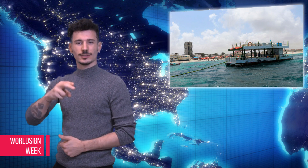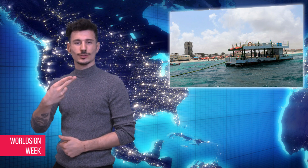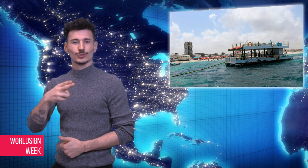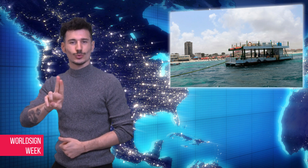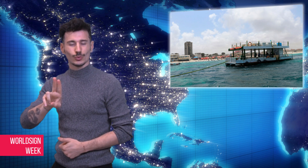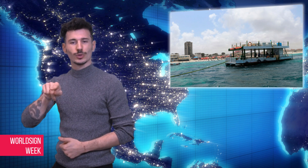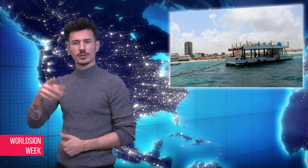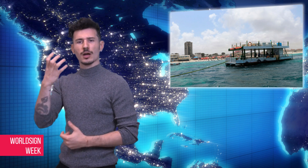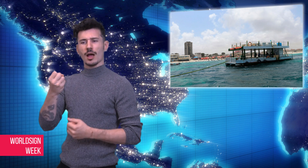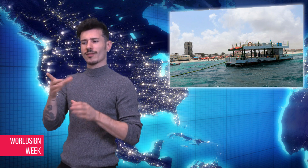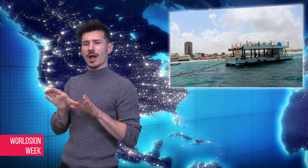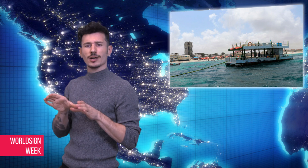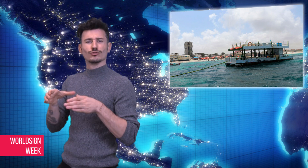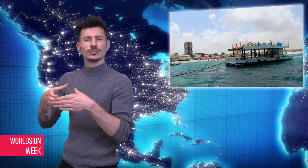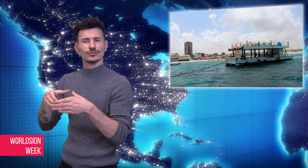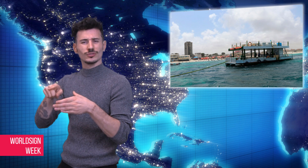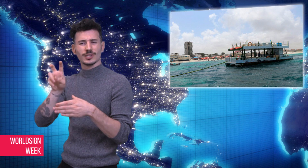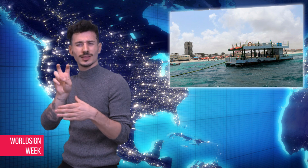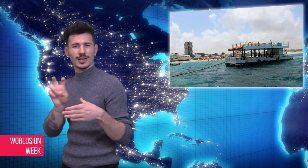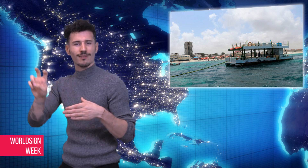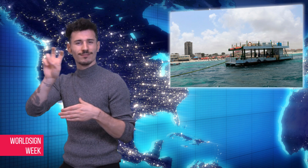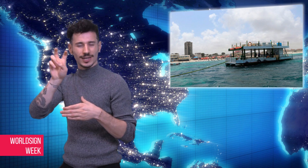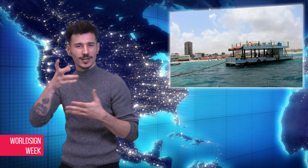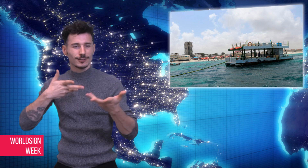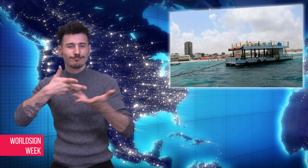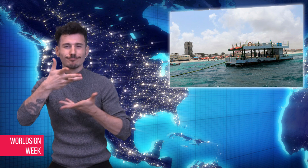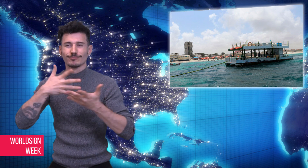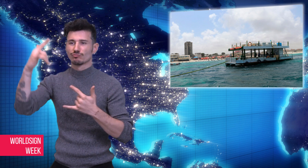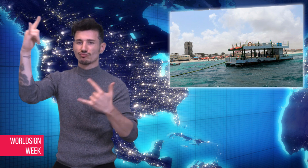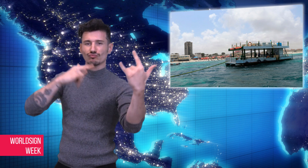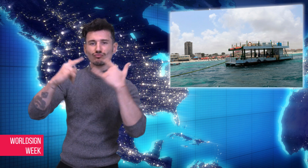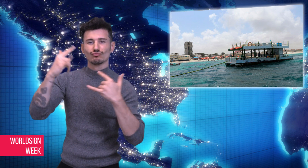[Alessio]: A local tourist agency in Mogadishu, the